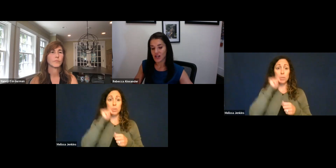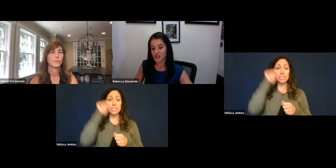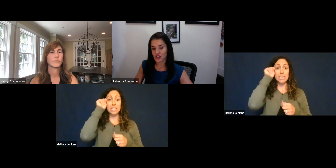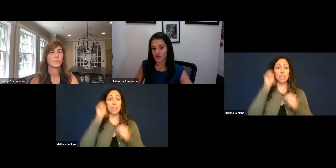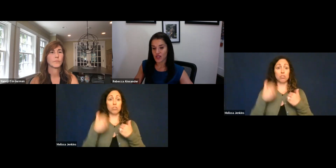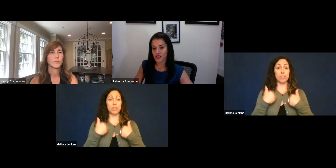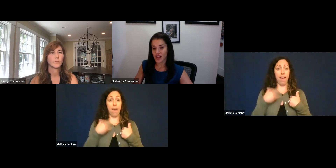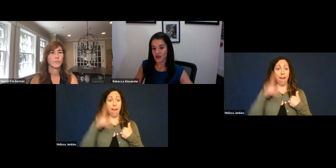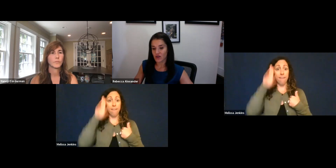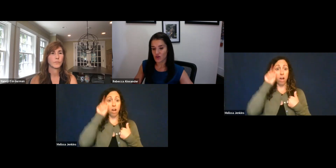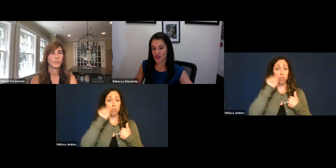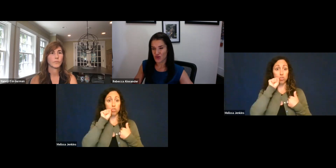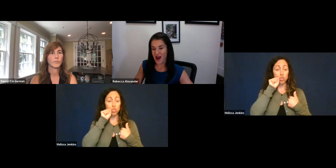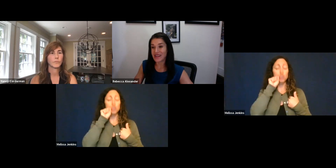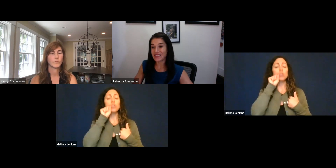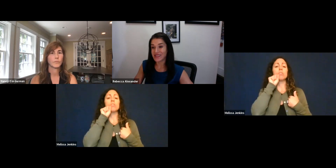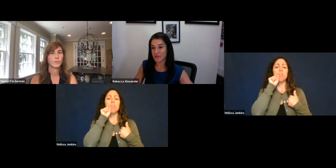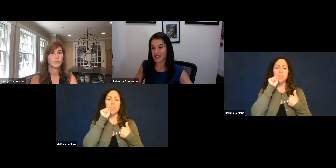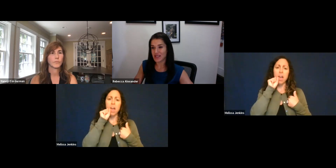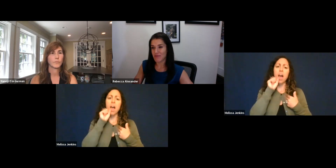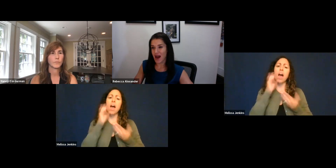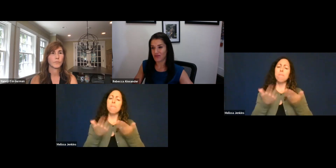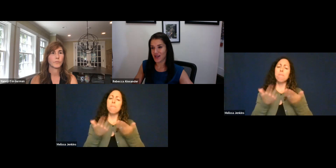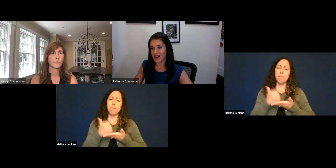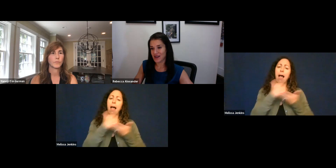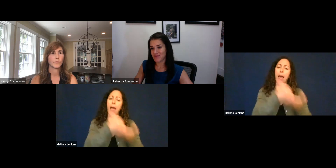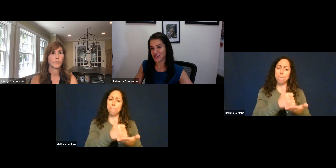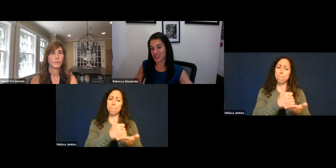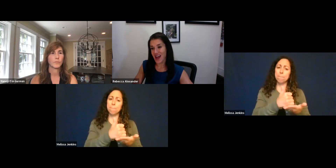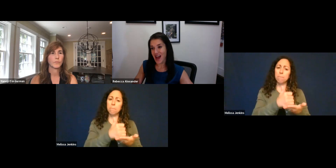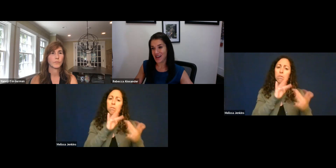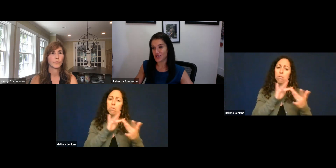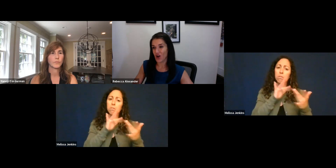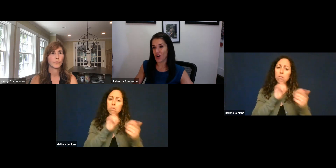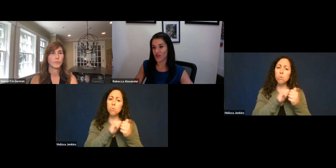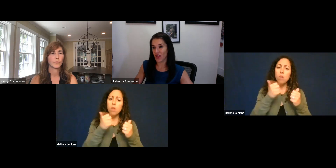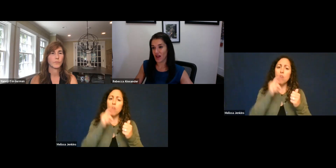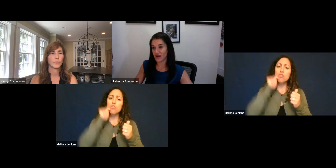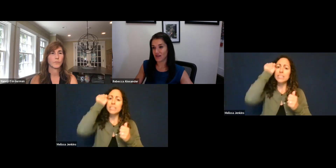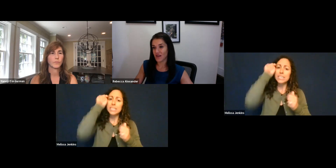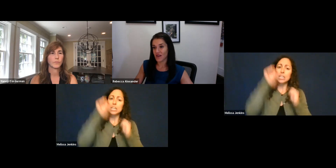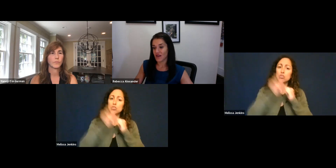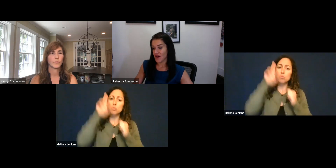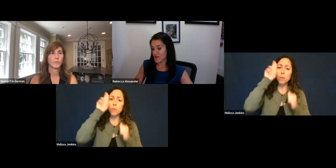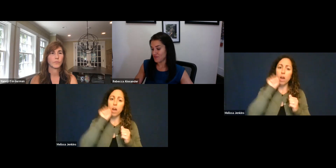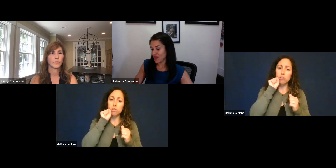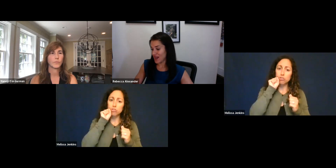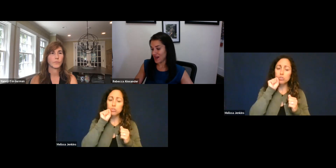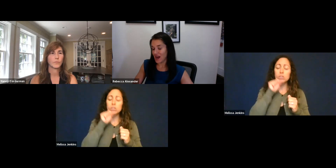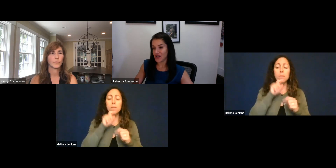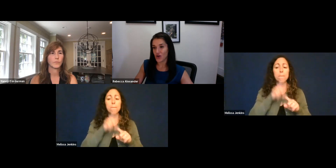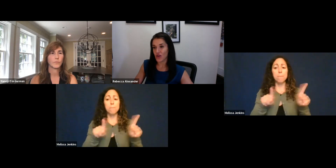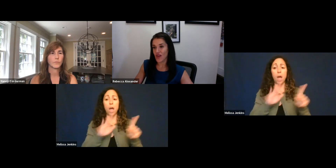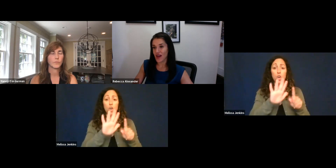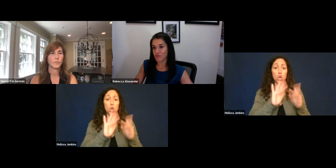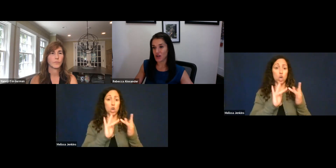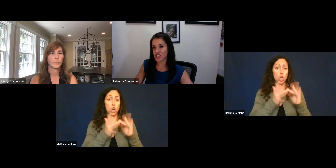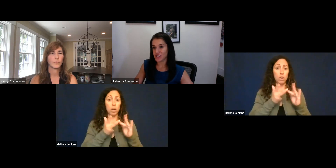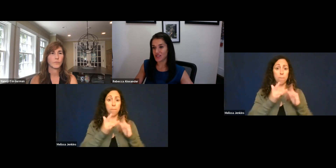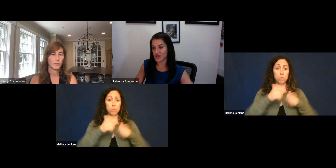But I do think that you should try to limit the amount of time that she has online. And I know that that's much easier